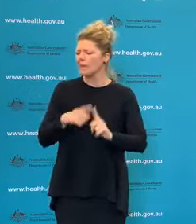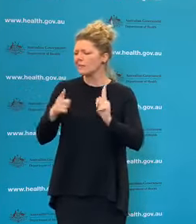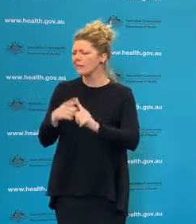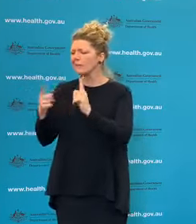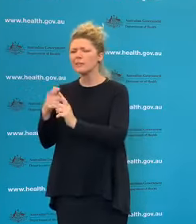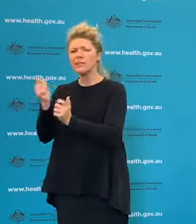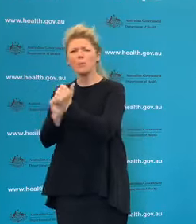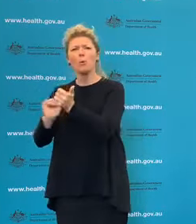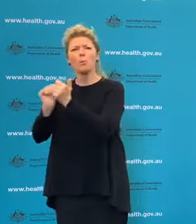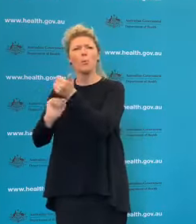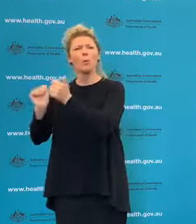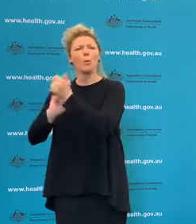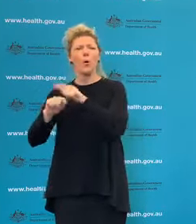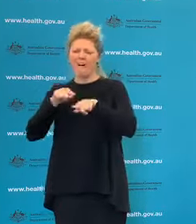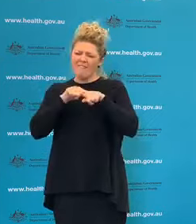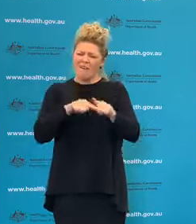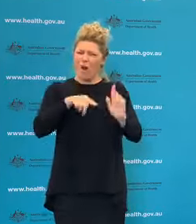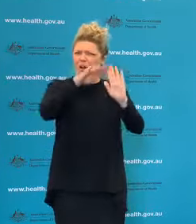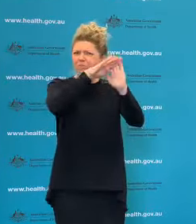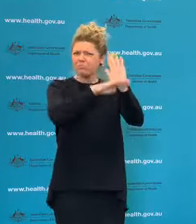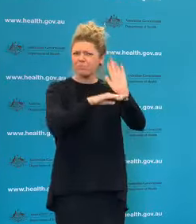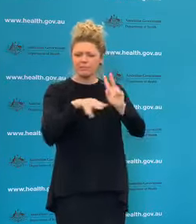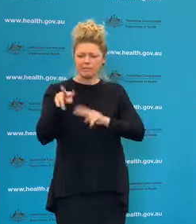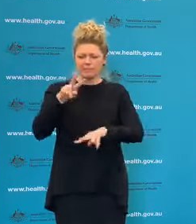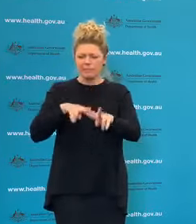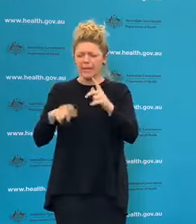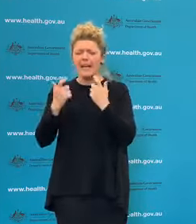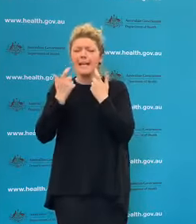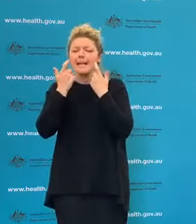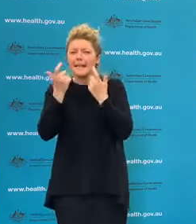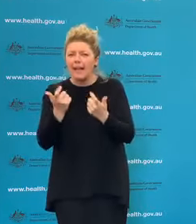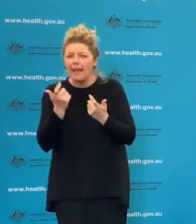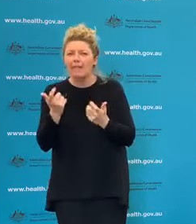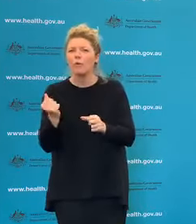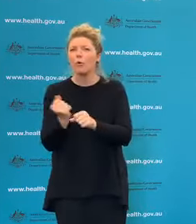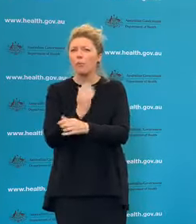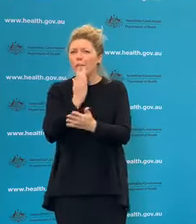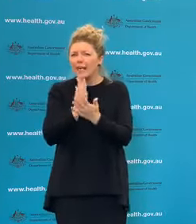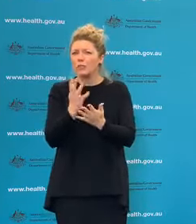on restrictions and how we might carefully and appropriately consider the